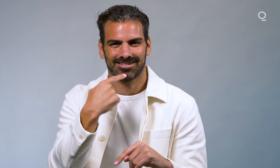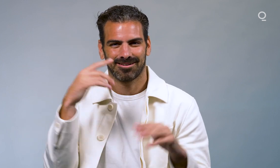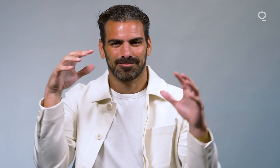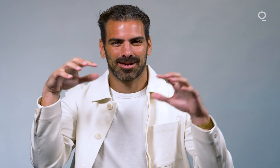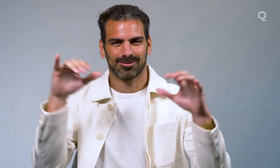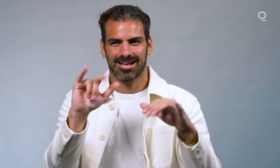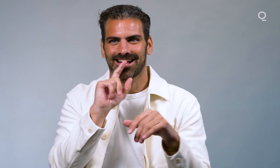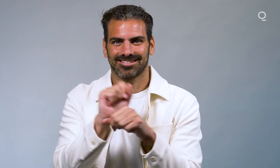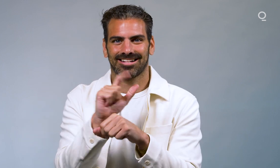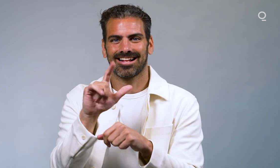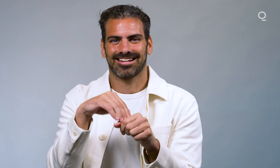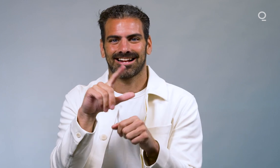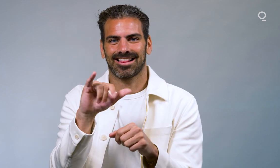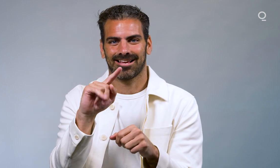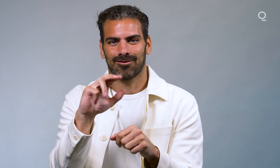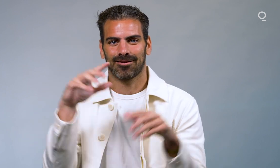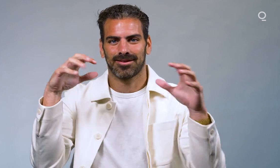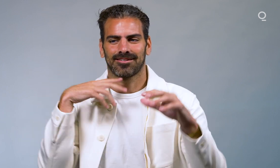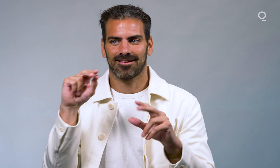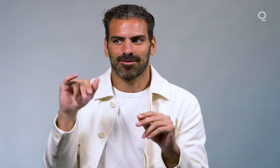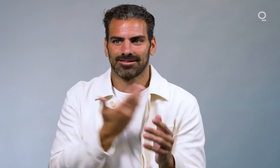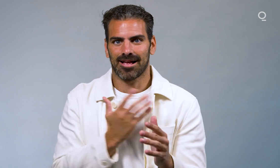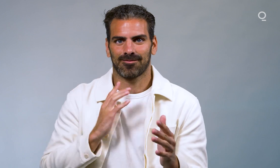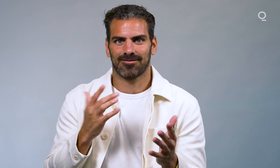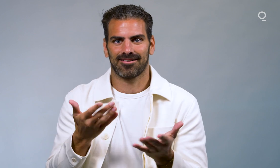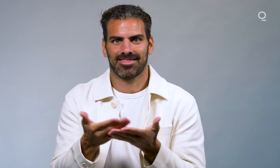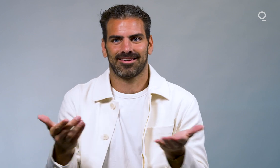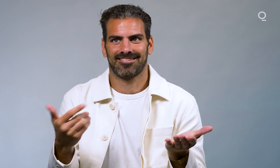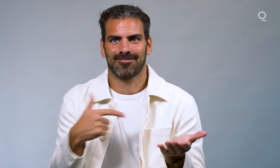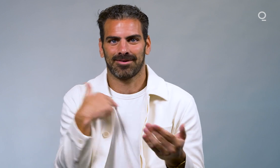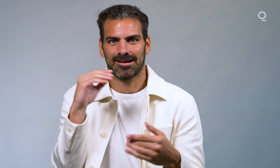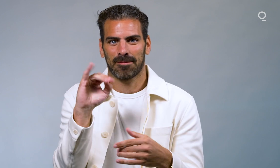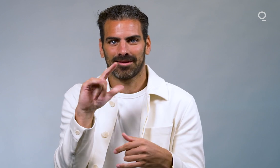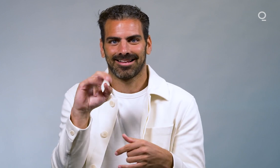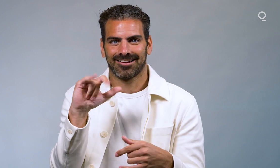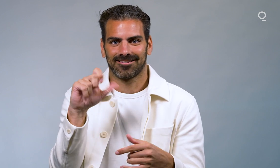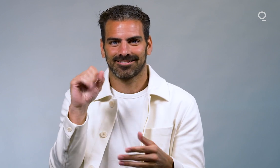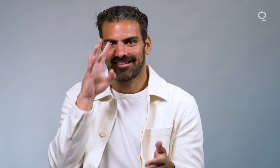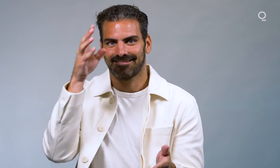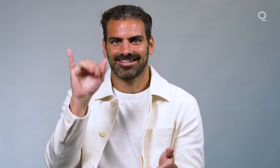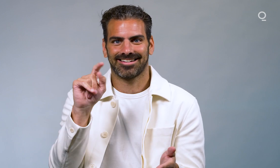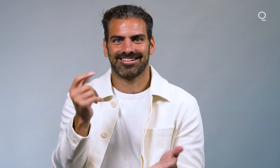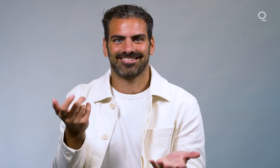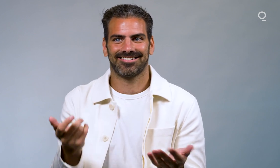maybe they won't know exactly, but for, you know, my age group, they all know like that's our thing. That's like our, you know, I don't know,